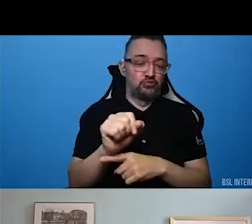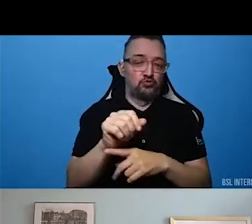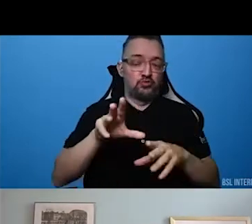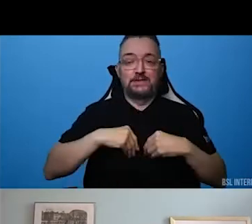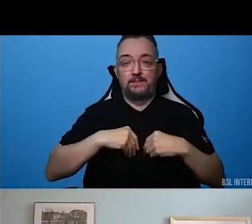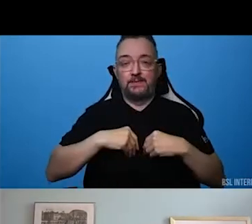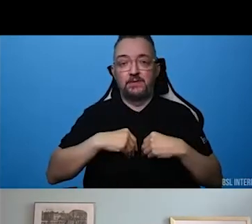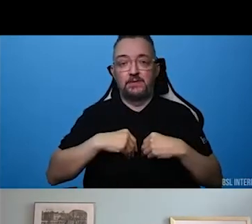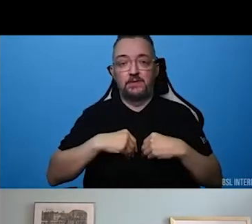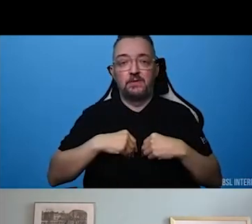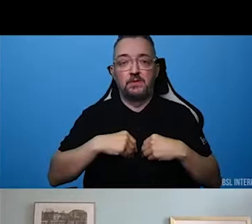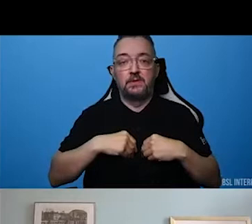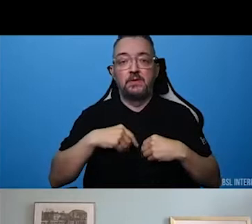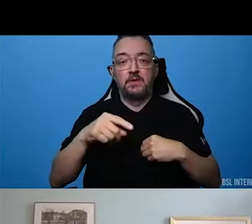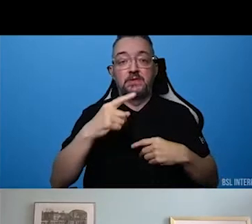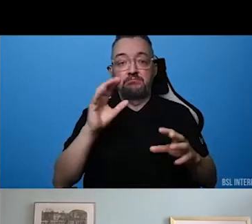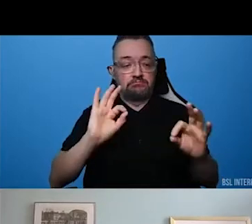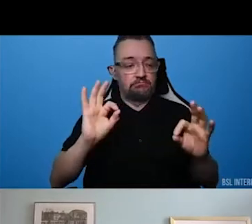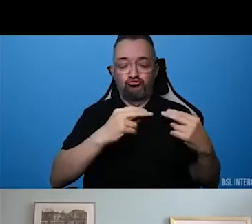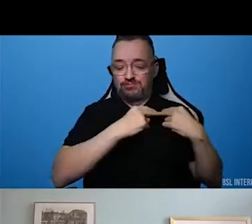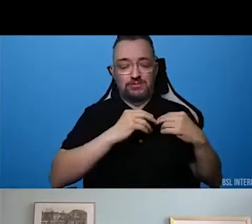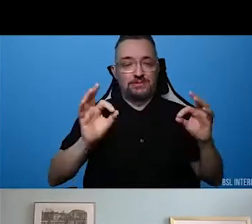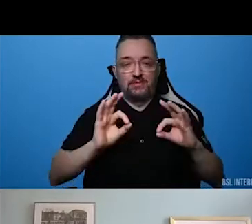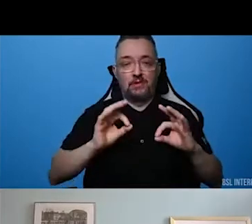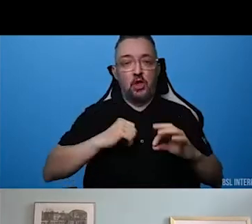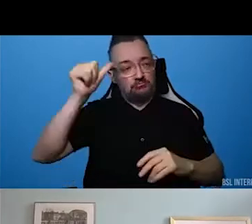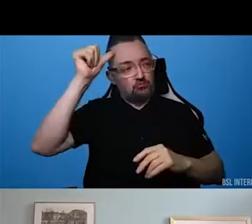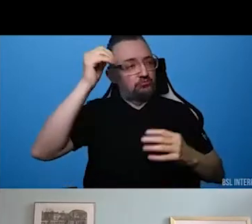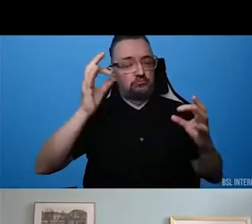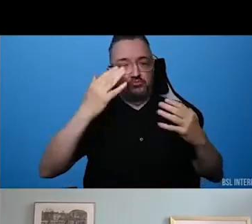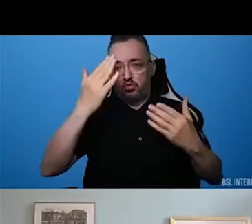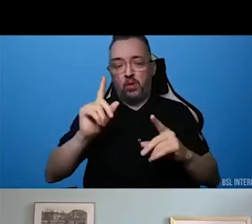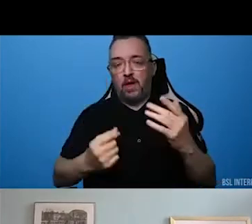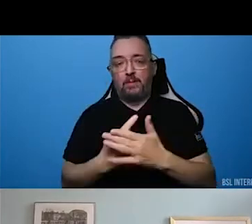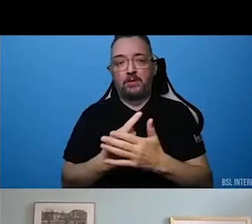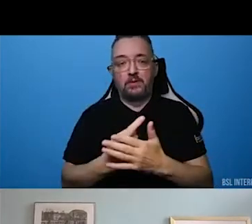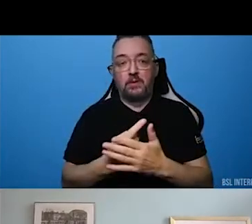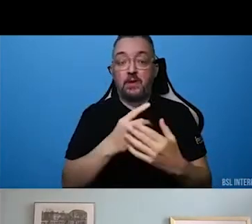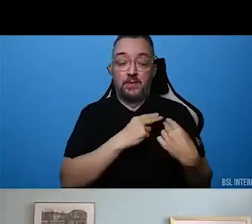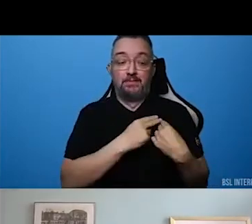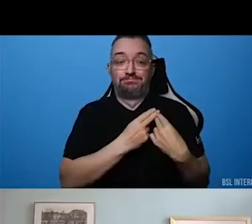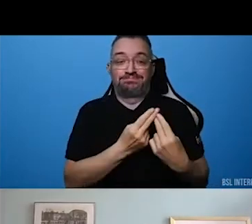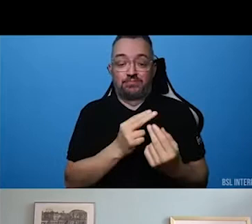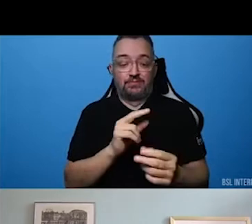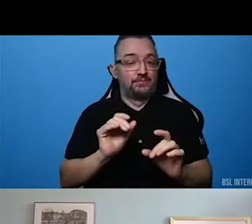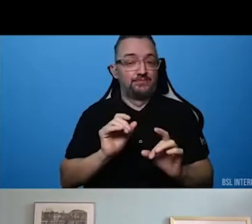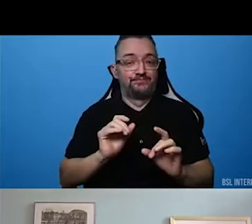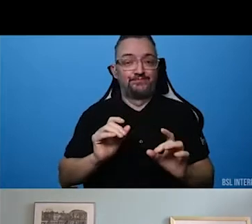the disclaiming of responsibility or knowledge of something. Disavowal can be linked to the notion of a 'blind eye'